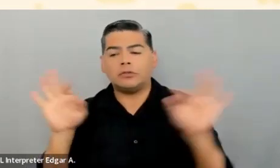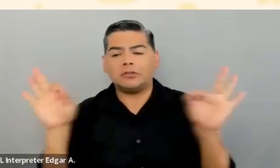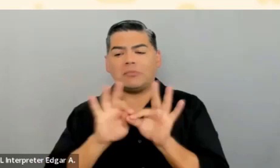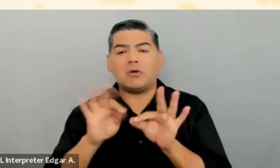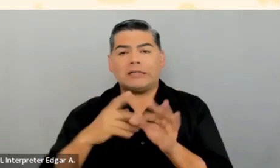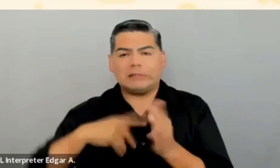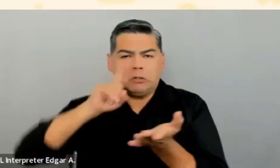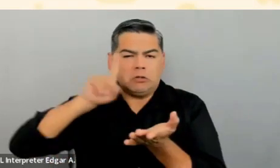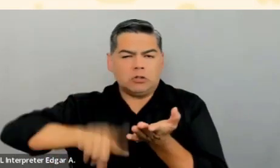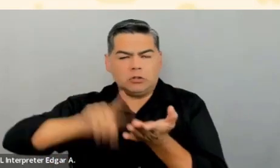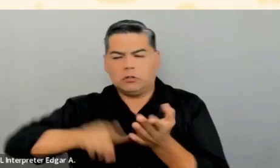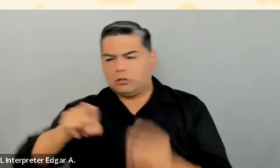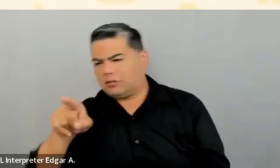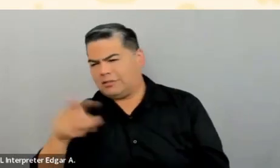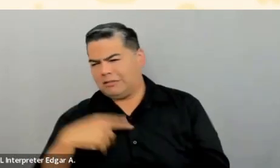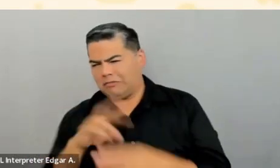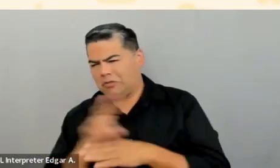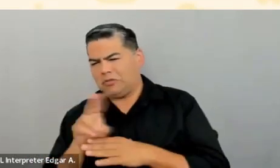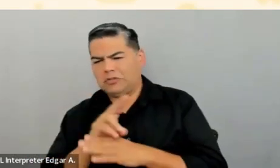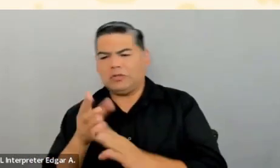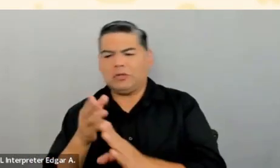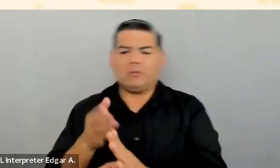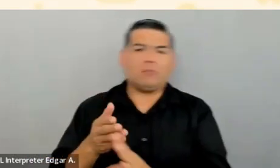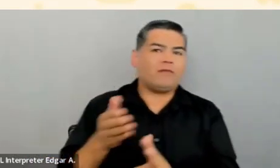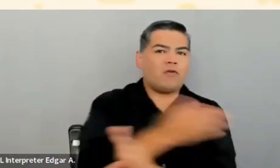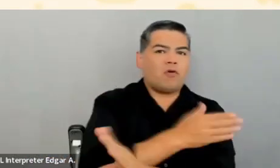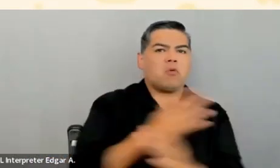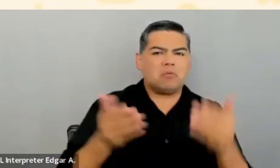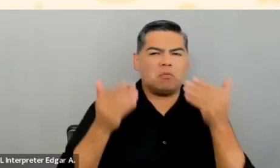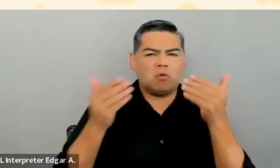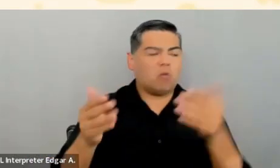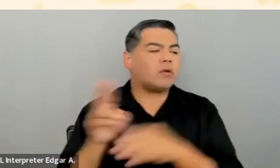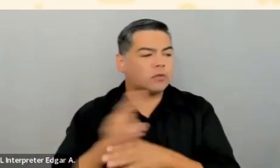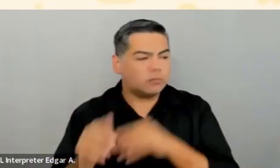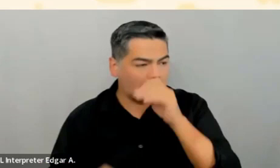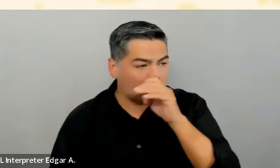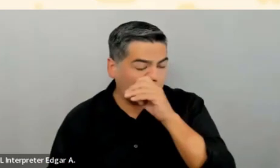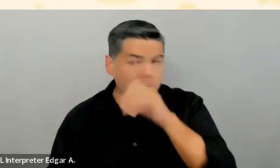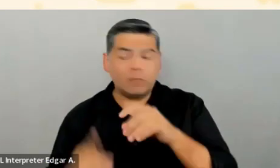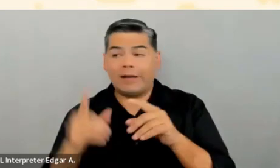what you are using before you actually use it, and of course test.